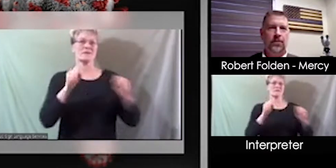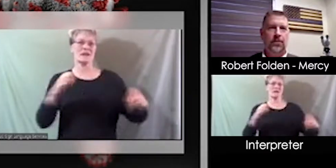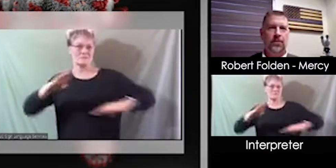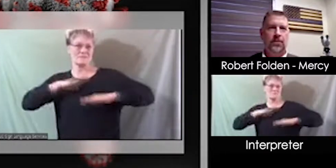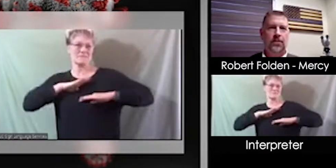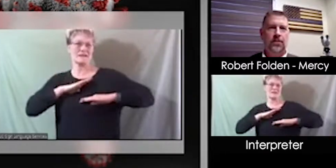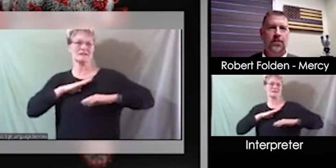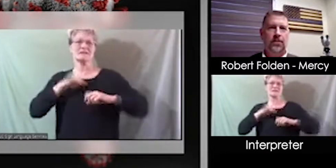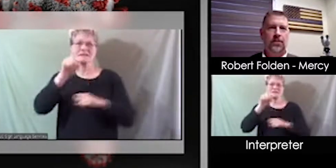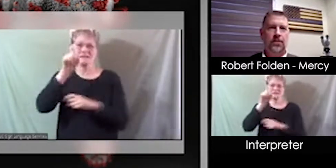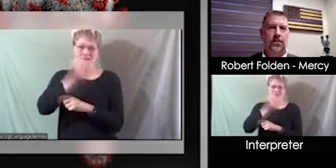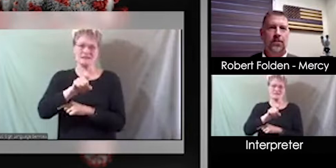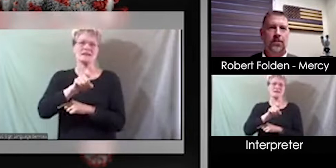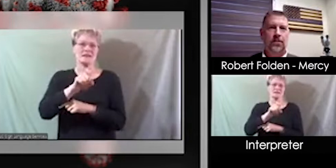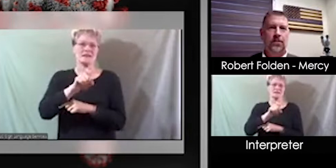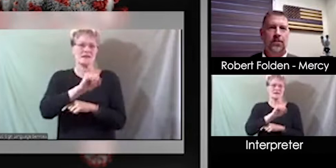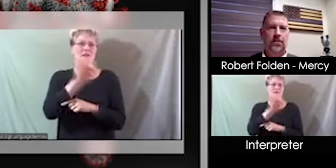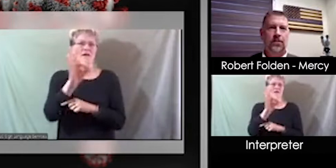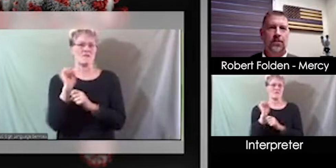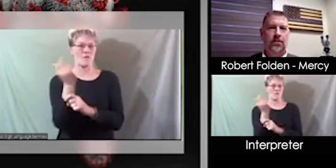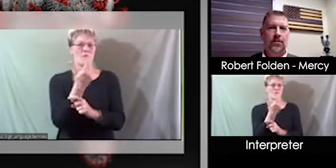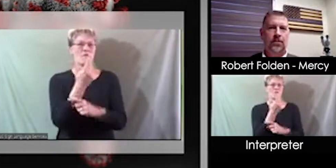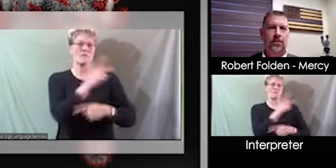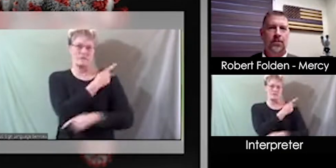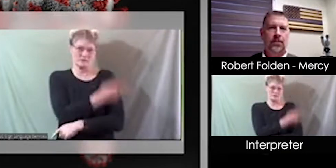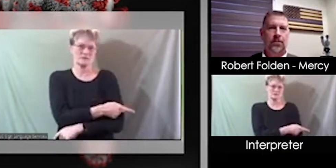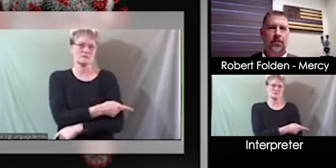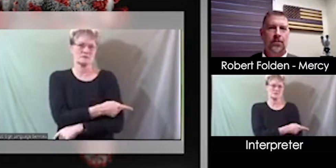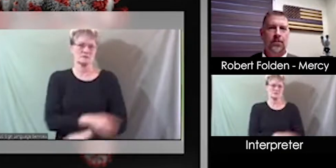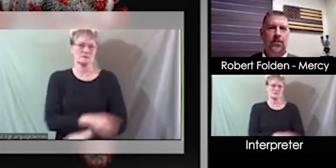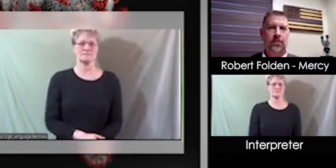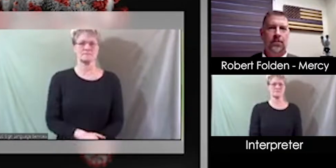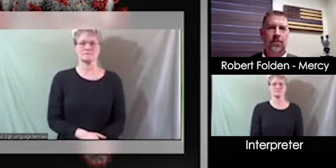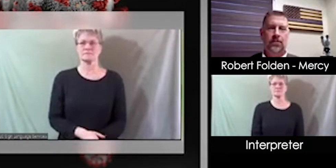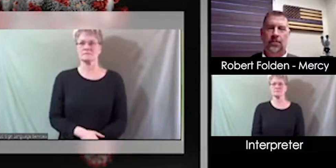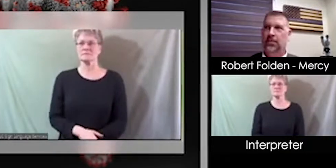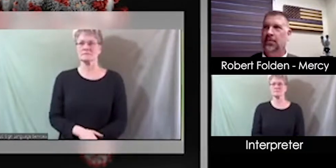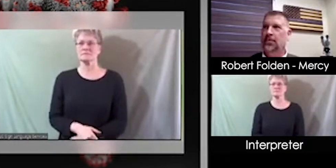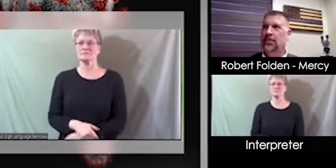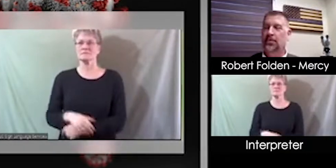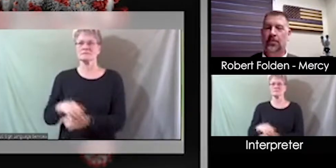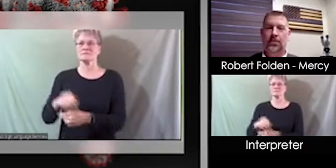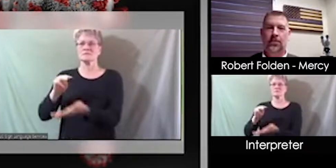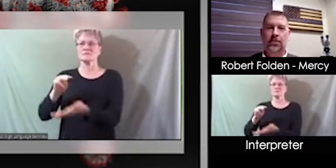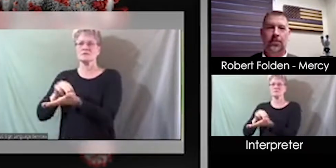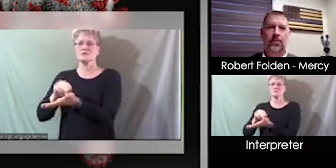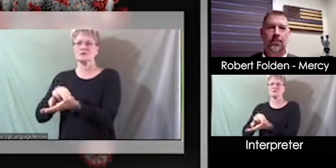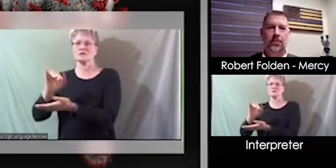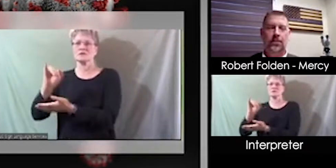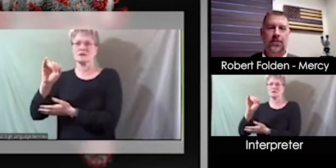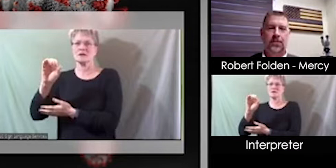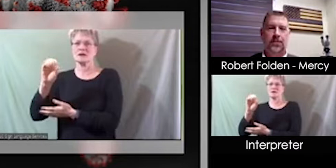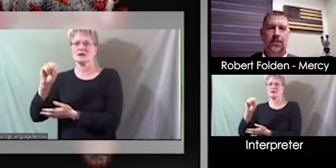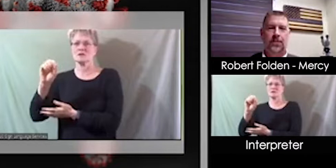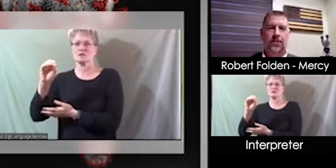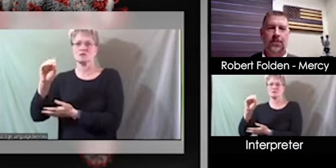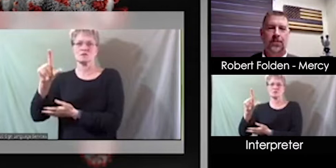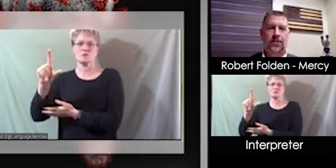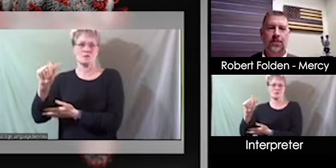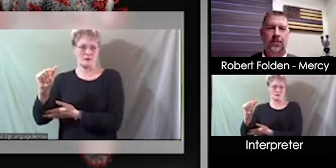add this morning before we take questions? I think I would just like to clarify, well I don't even know if it's clarifying, but add to what Dr. Ramstrom said